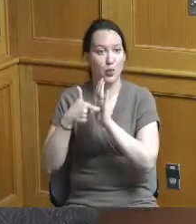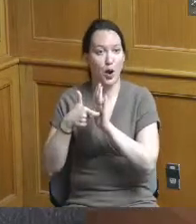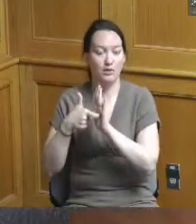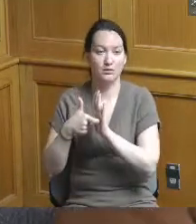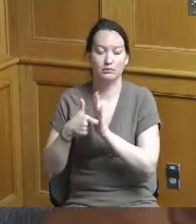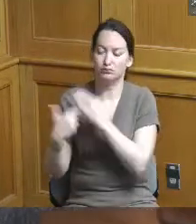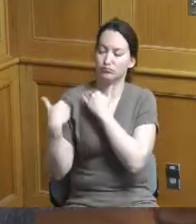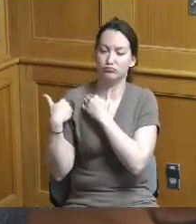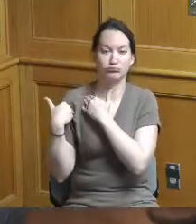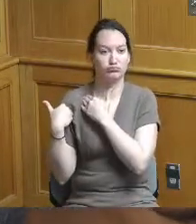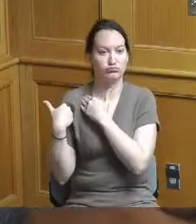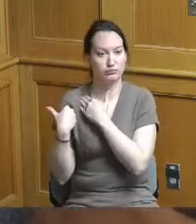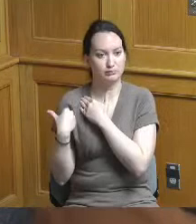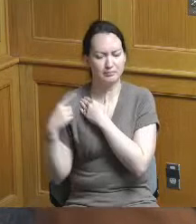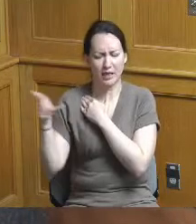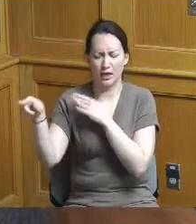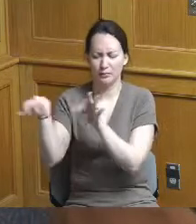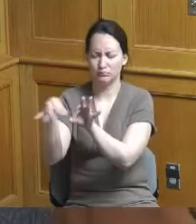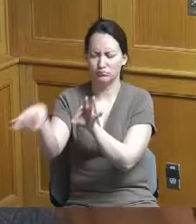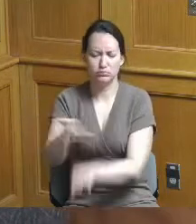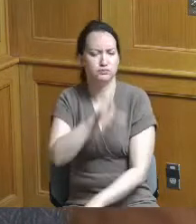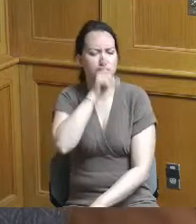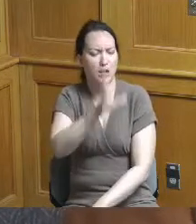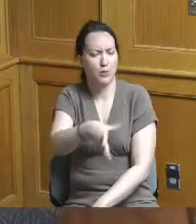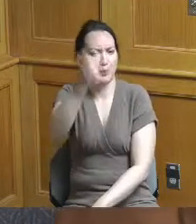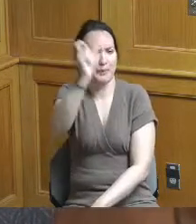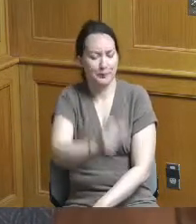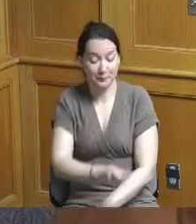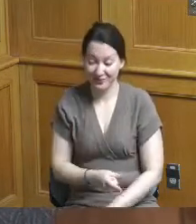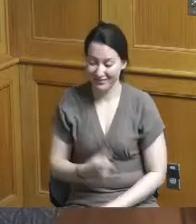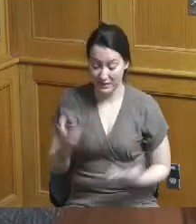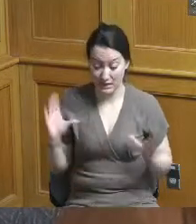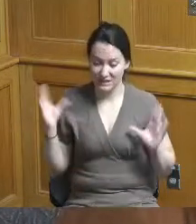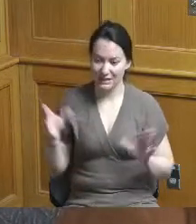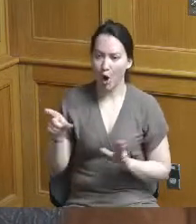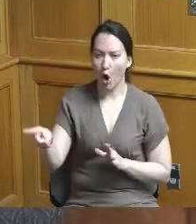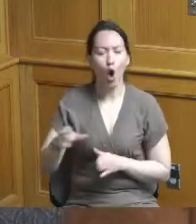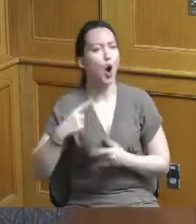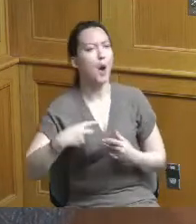somehow they don't have the Clause so on one end we got them where they don't have to pay taxes